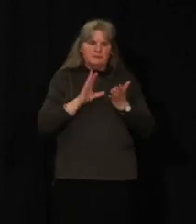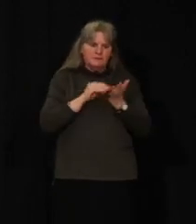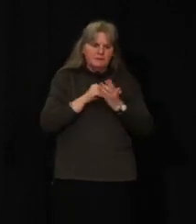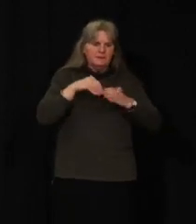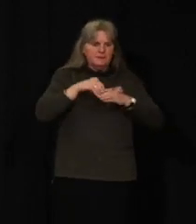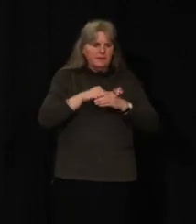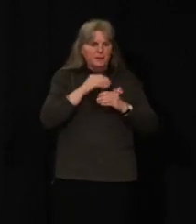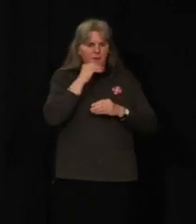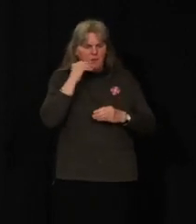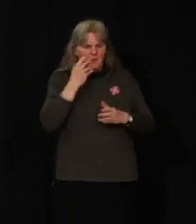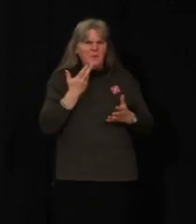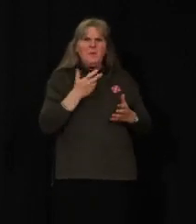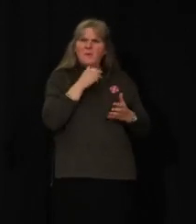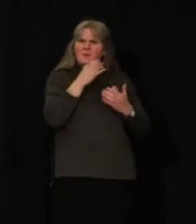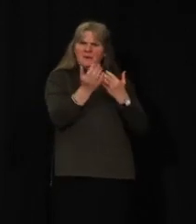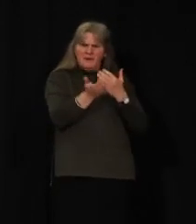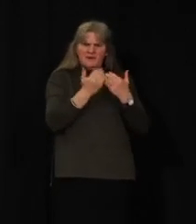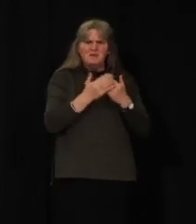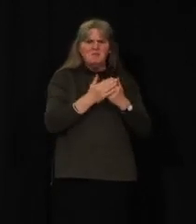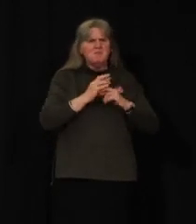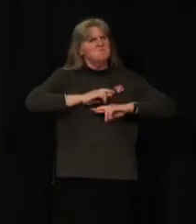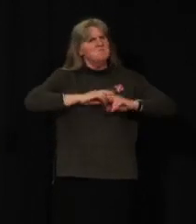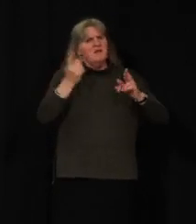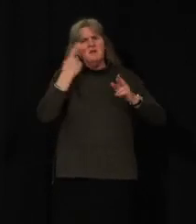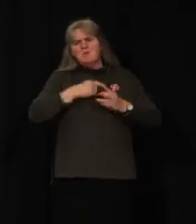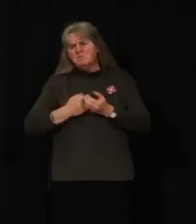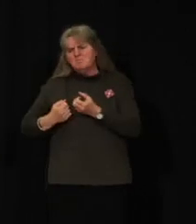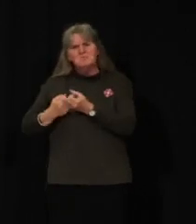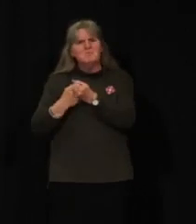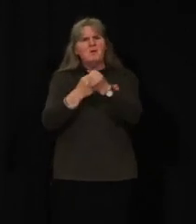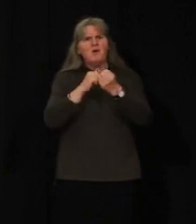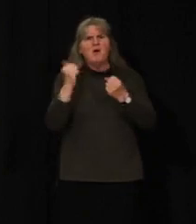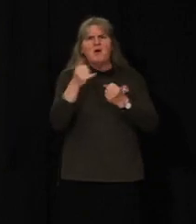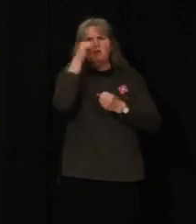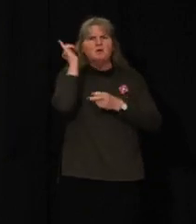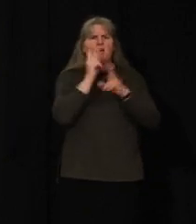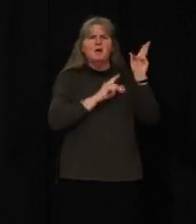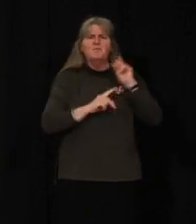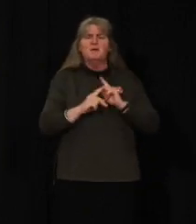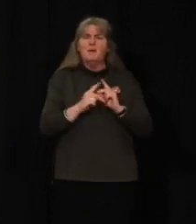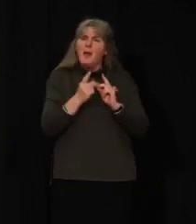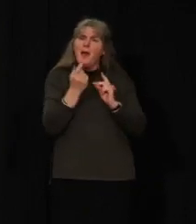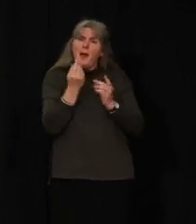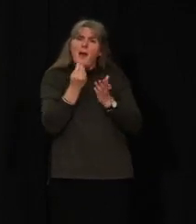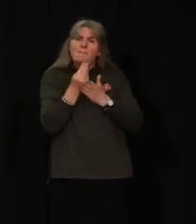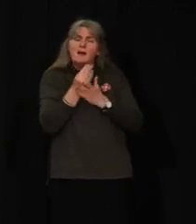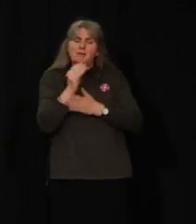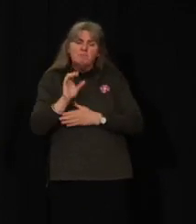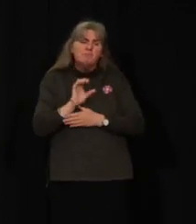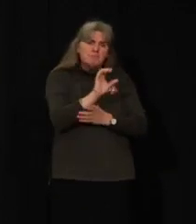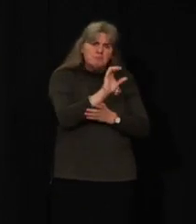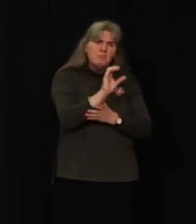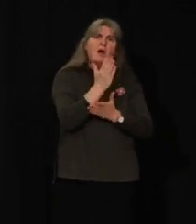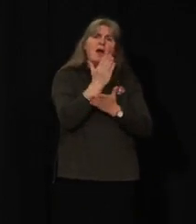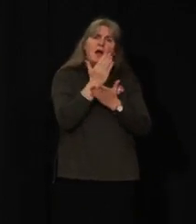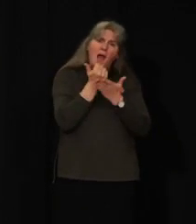Our government wants to make sure to support Yukoners in as many ways as possible. This will help offset some of